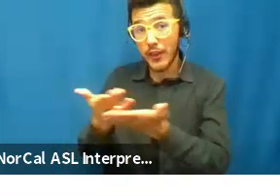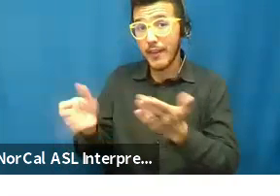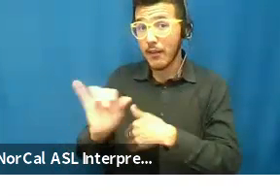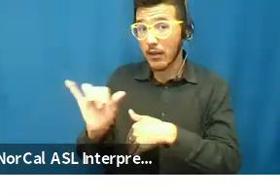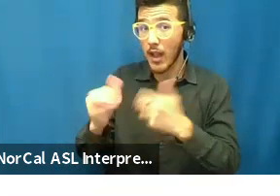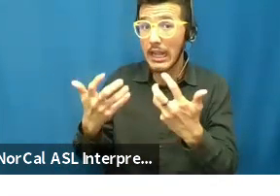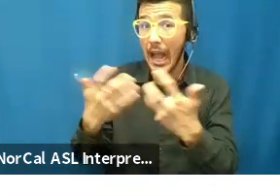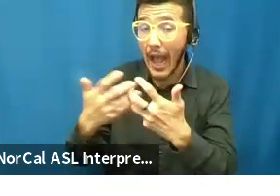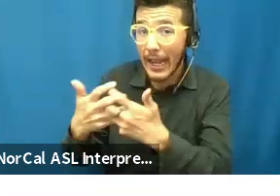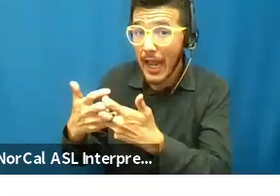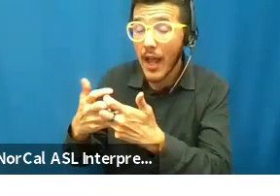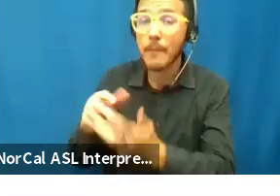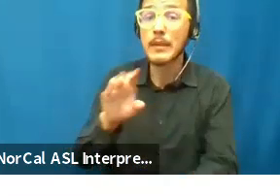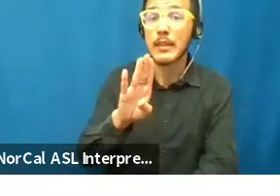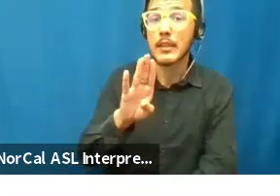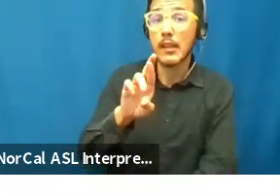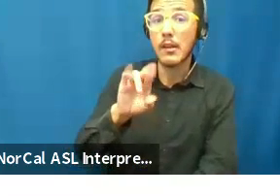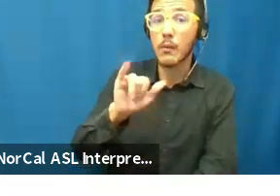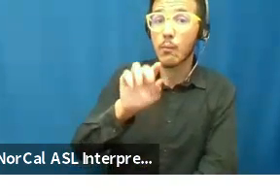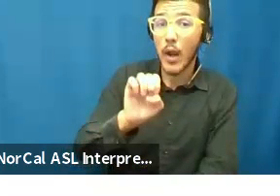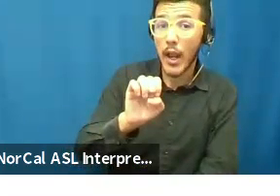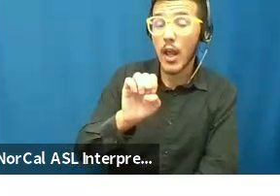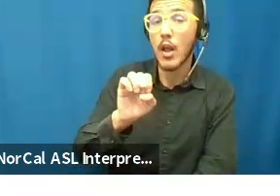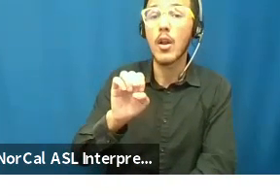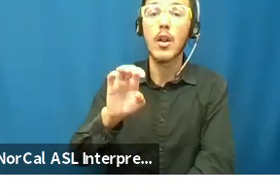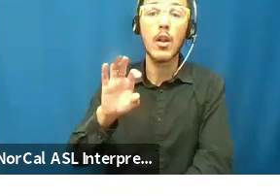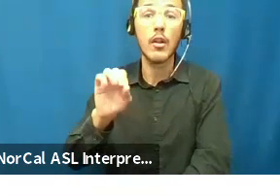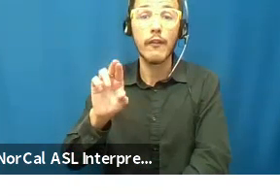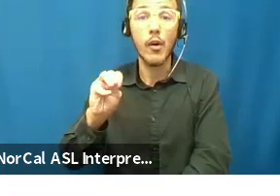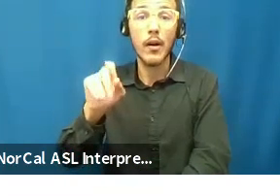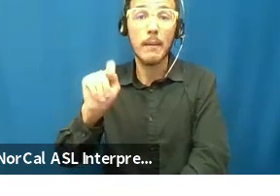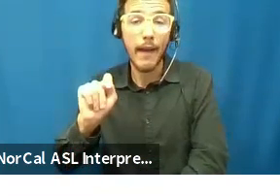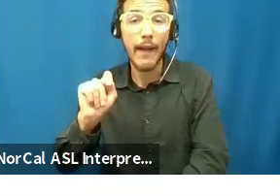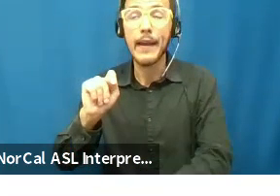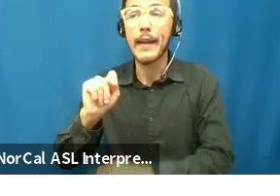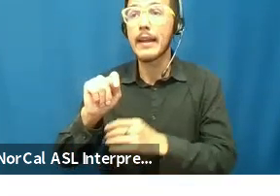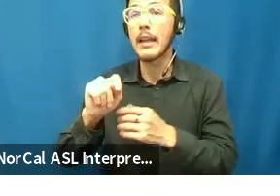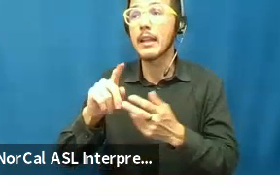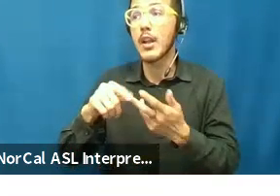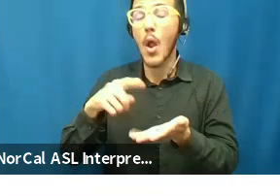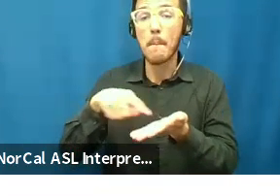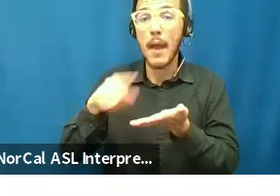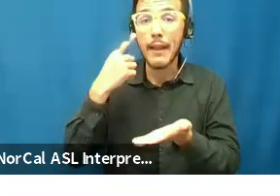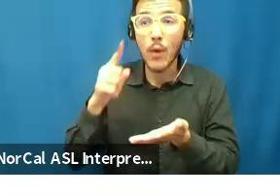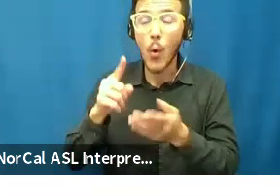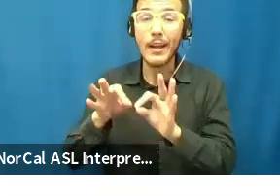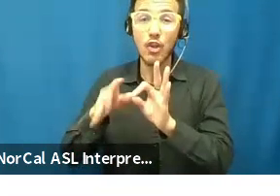you know, Braille format available for common forms, and also paying for interpreters.